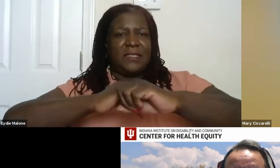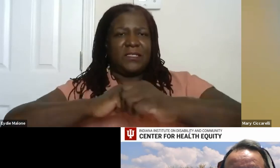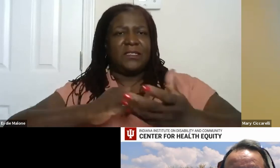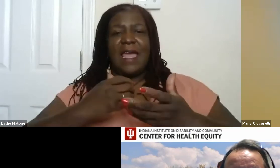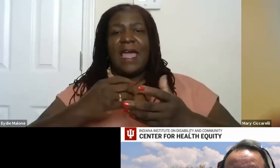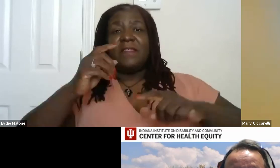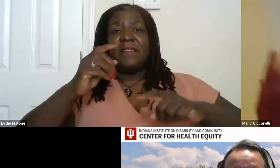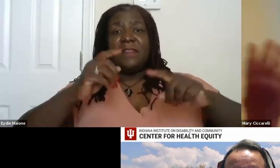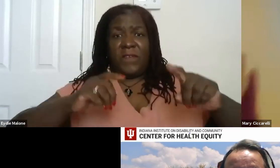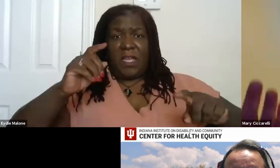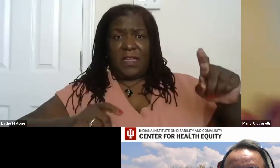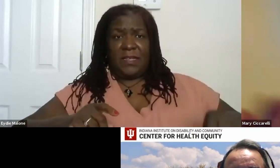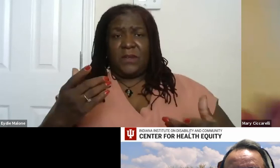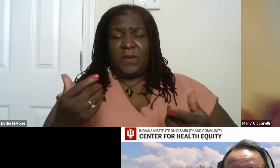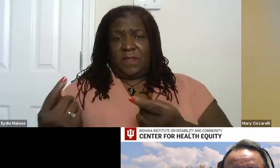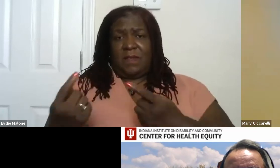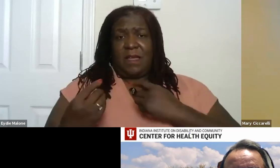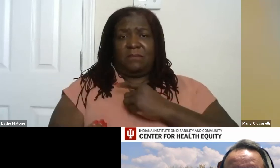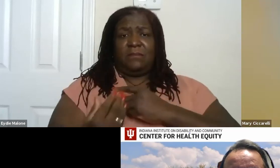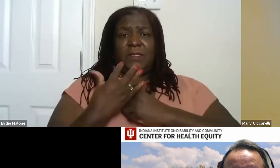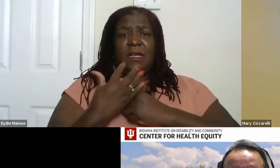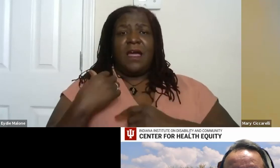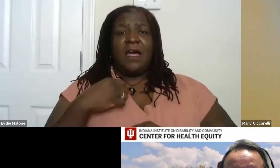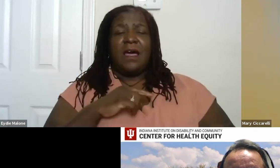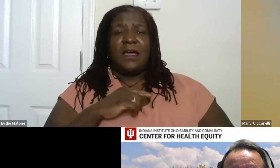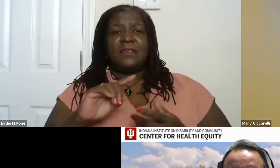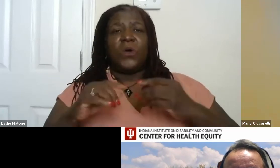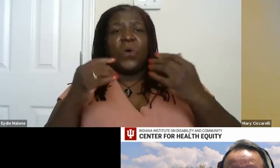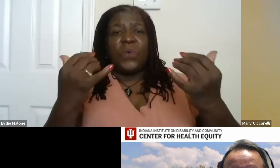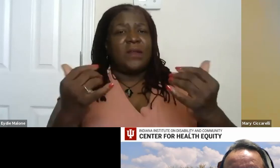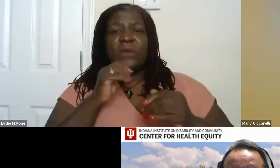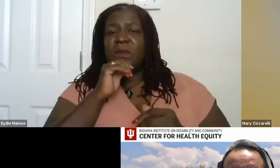as they come into our communities. And so currently, there aren't recommendations of